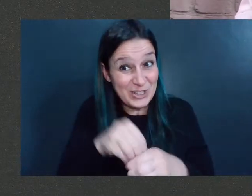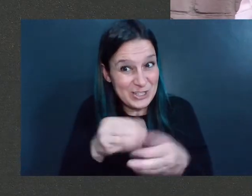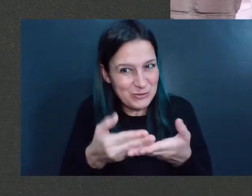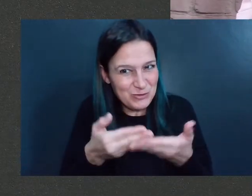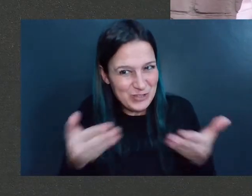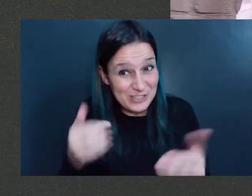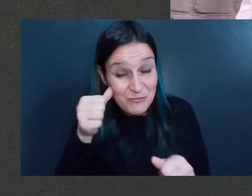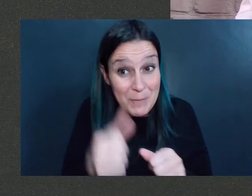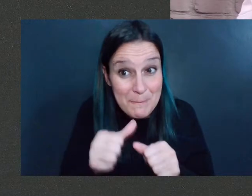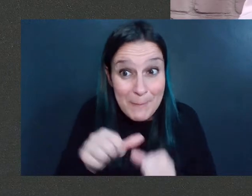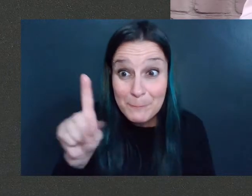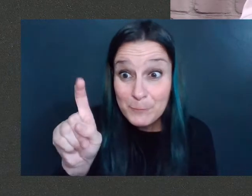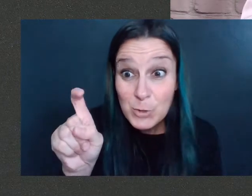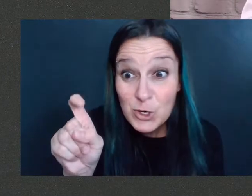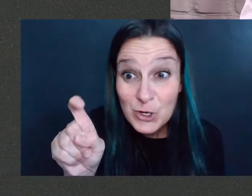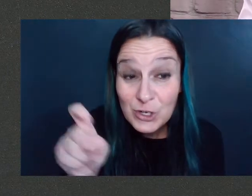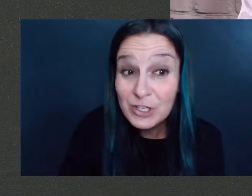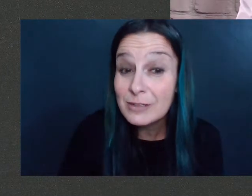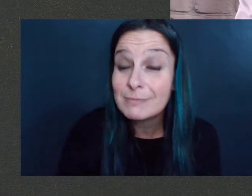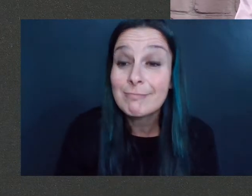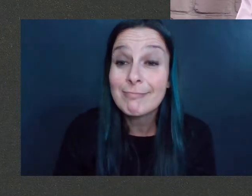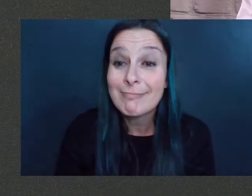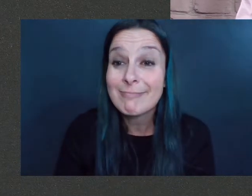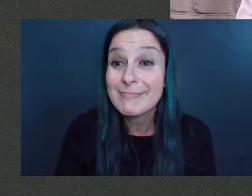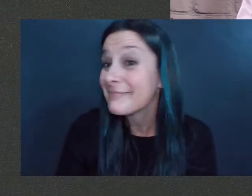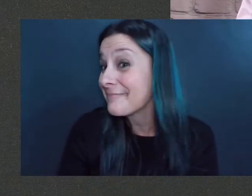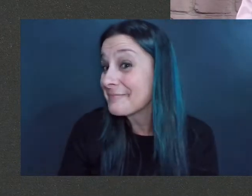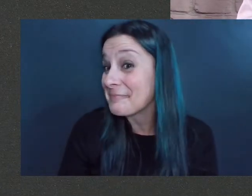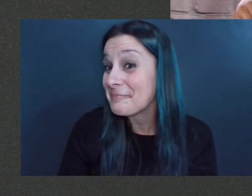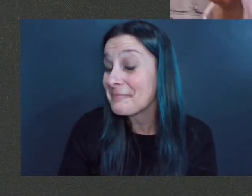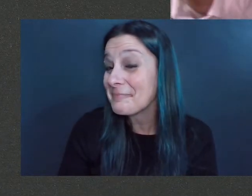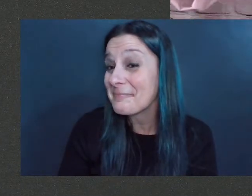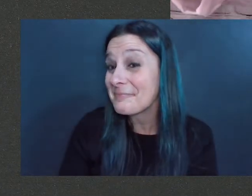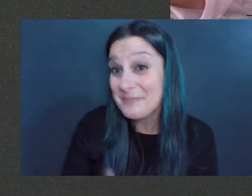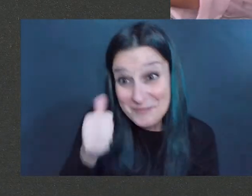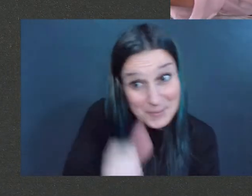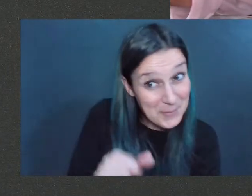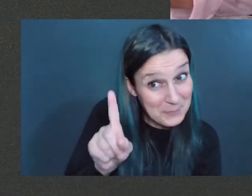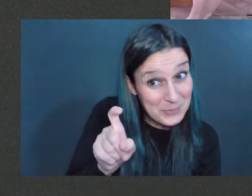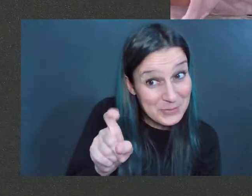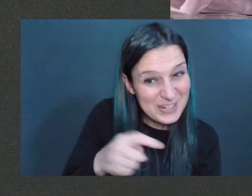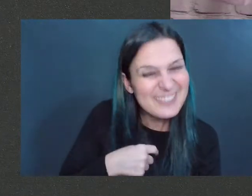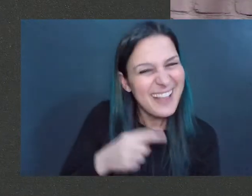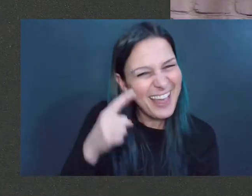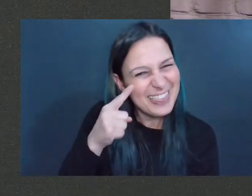Do you remember what our favorite ingredients are? Do you remember? I bet you do.